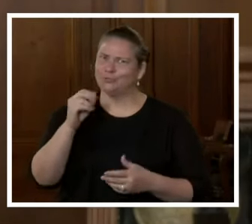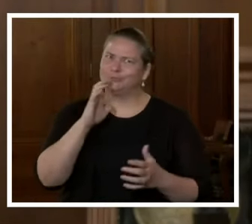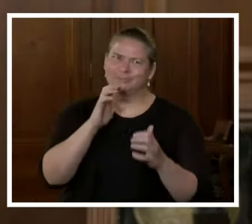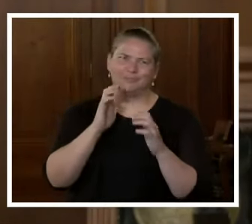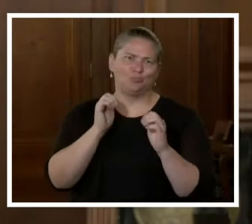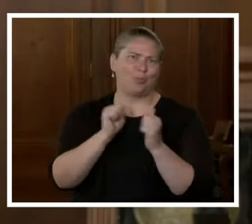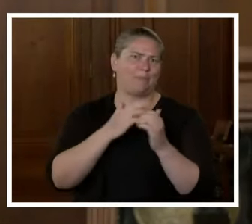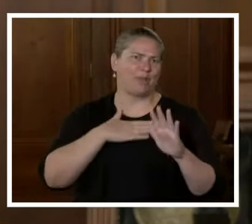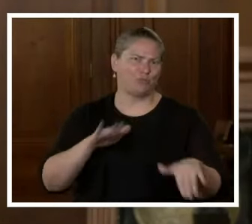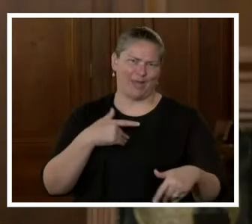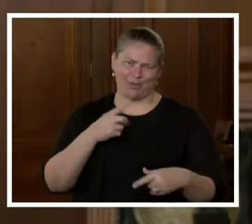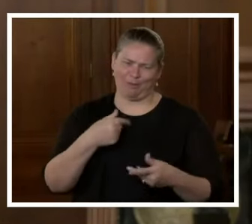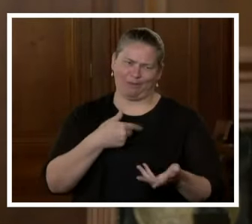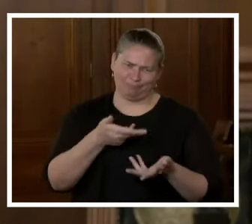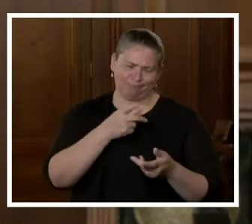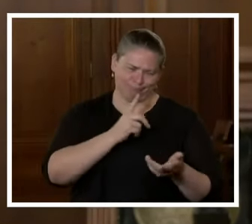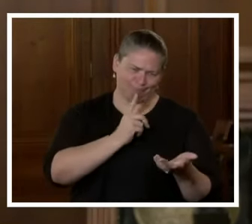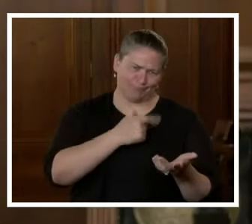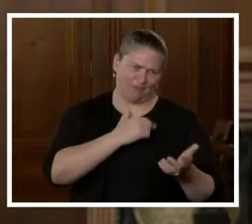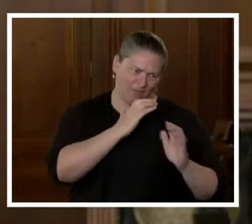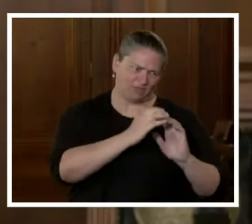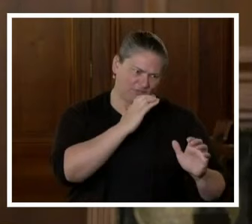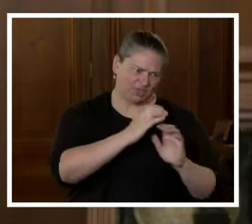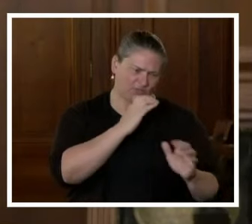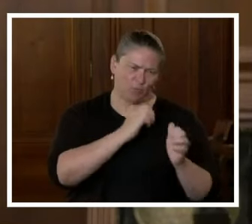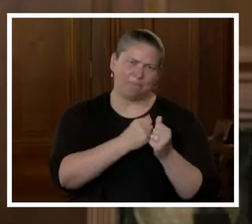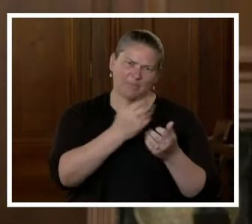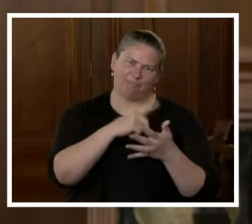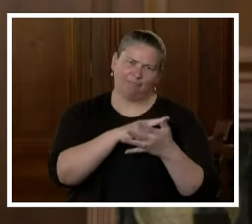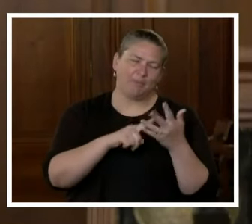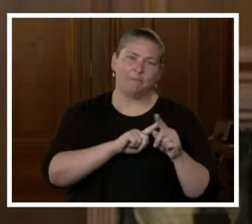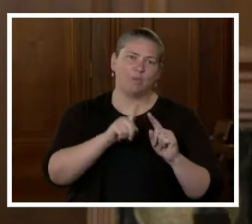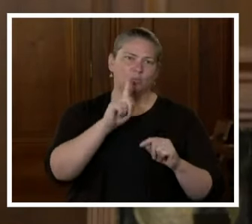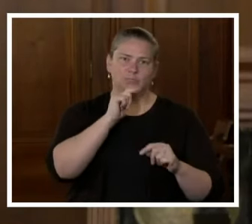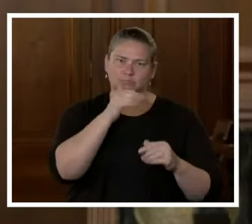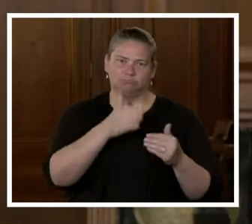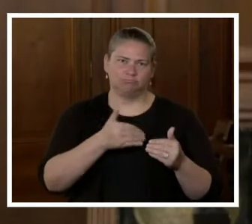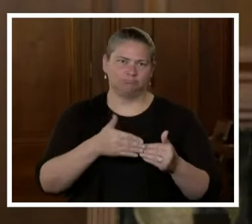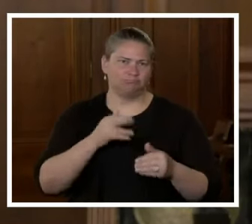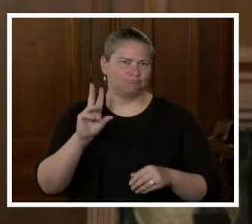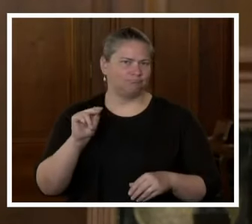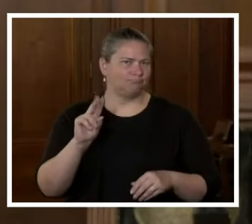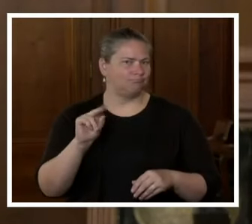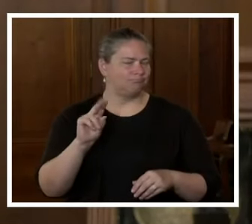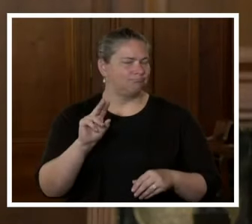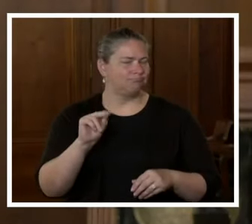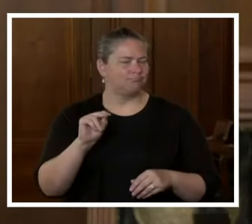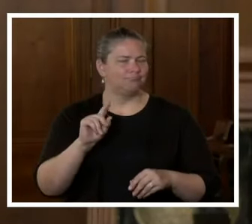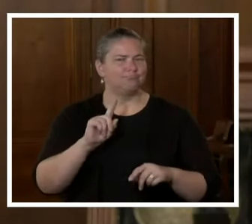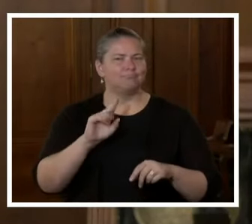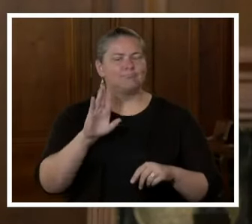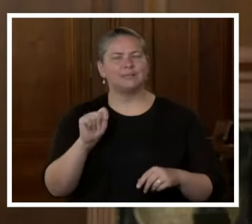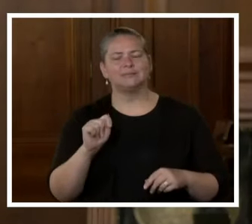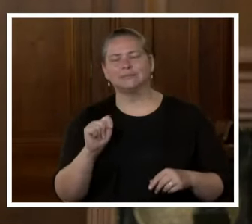HAVE A DUTY TO DO IT NOW. AND I HAVE SAID THIS A COUPLE TIMES TONIGHT.